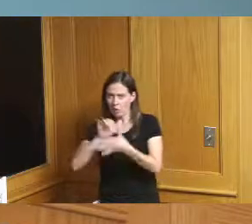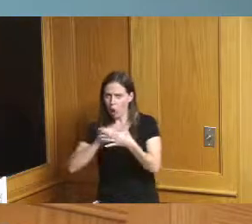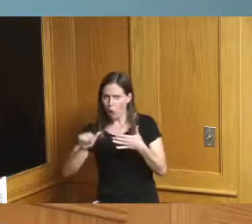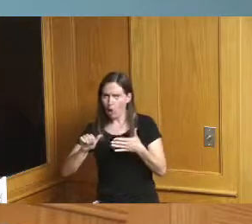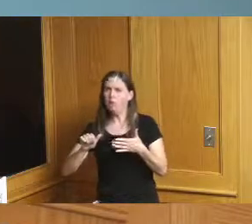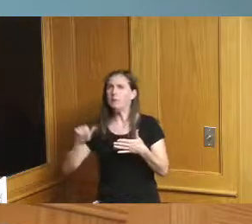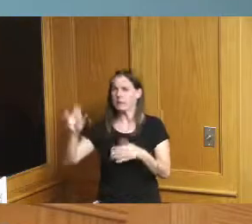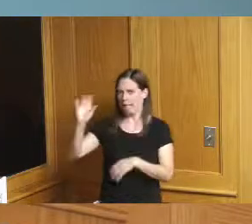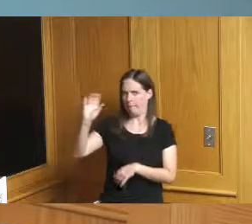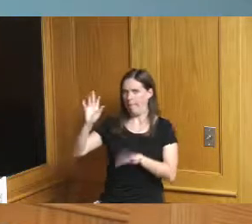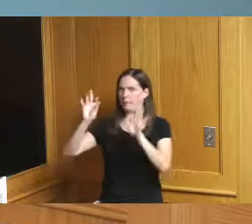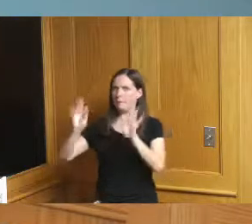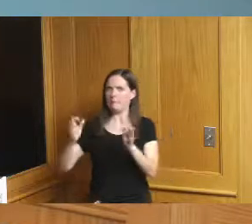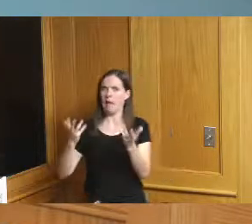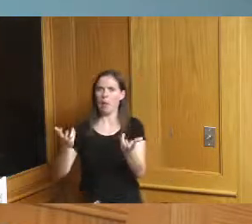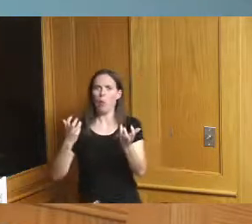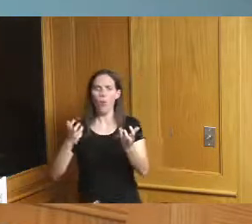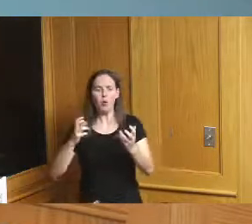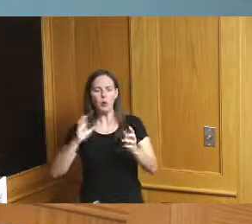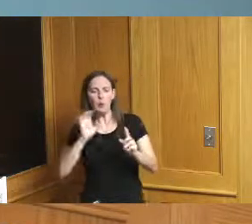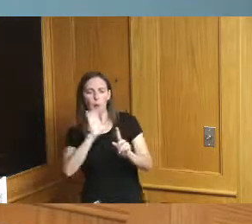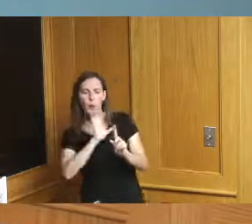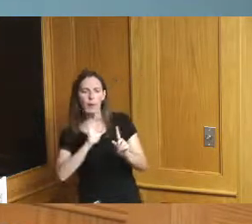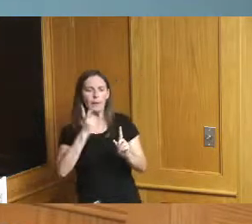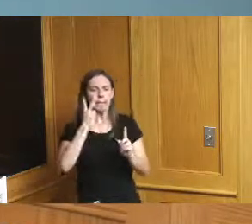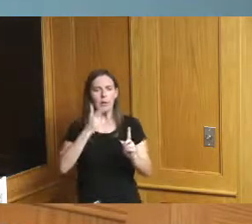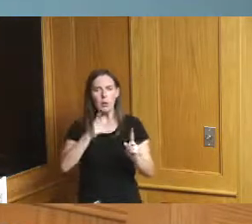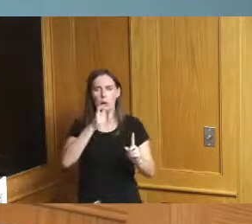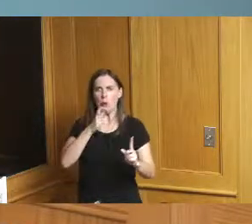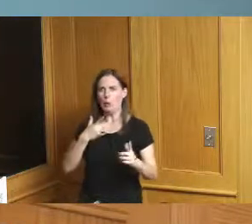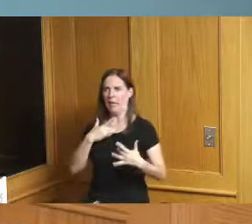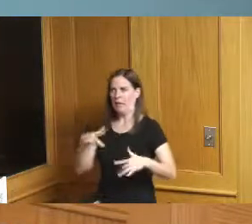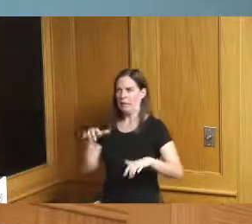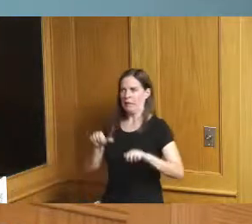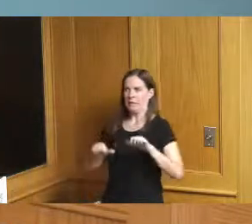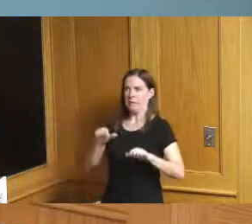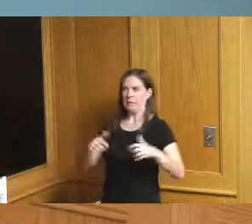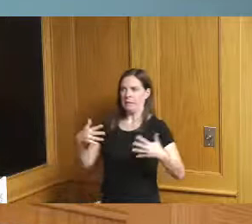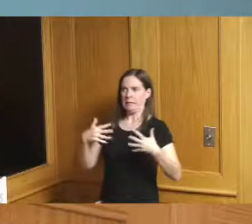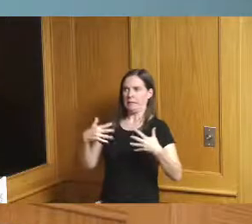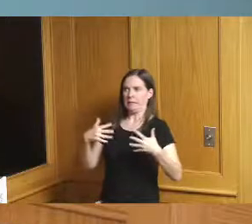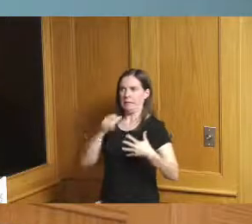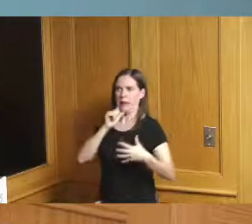were a little more reluctant you know and i think we've been sending you've been working on sending